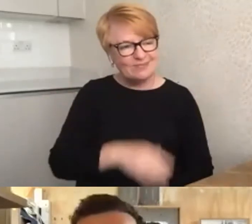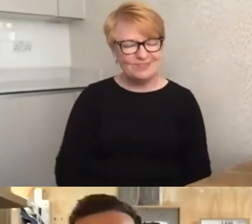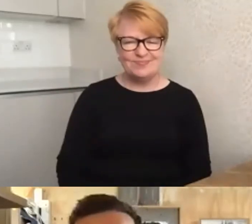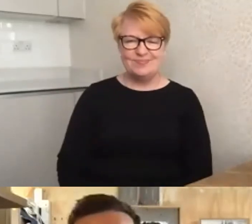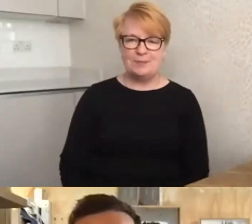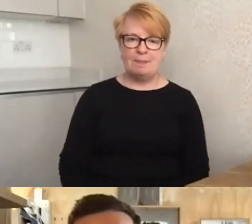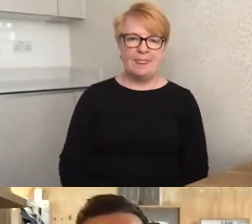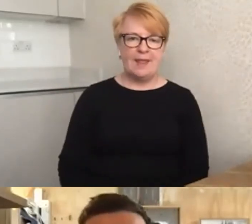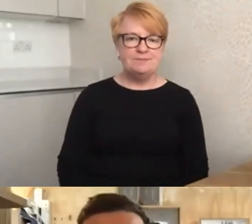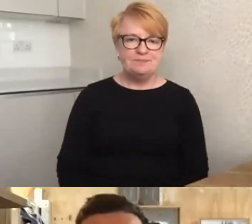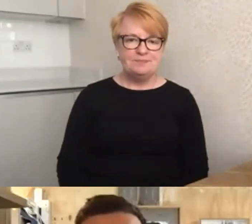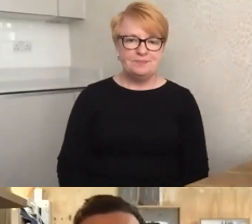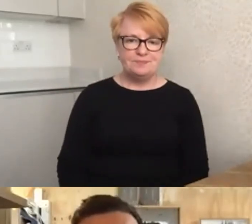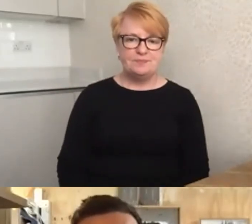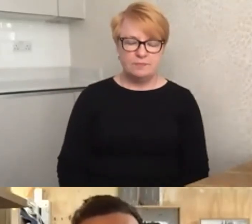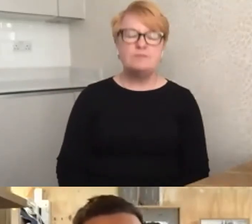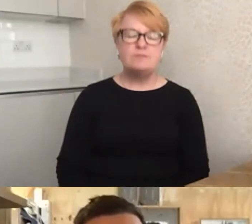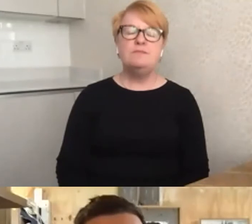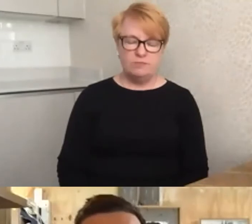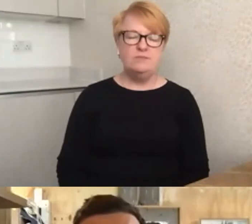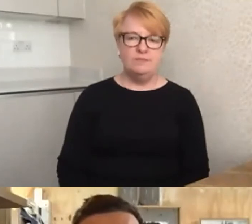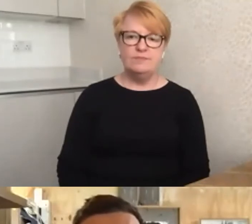Nephertiti said really, which is the relationships.